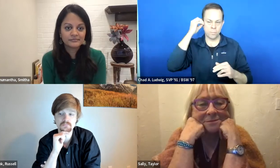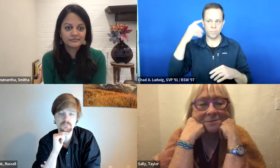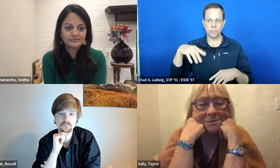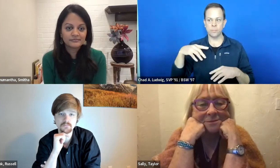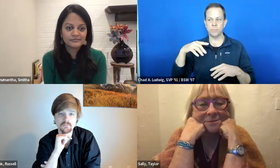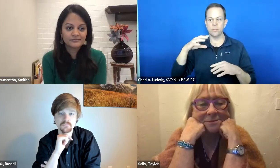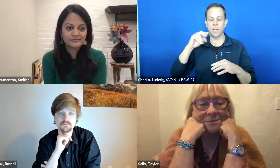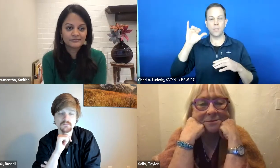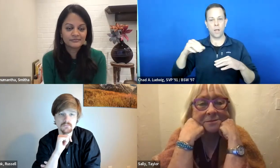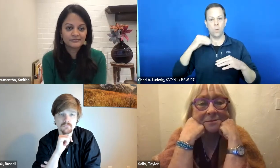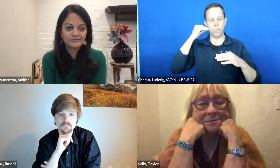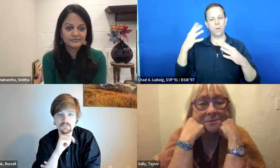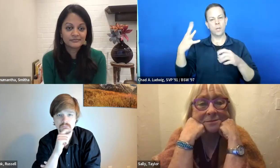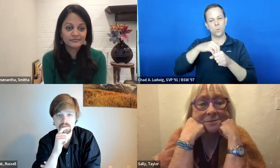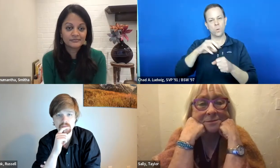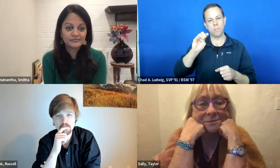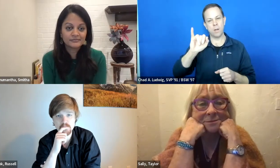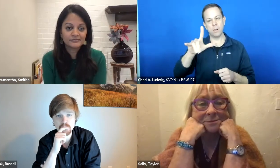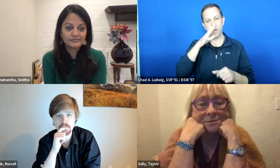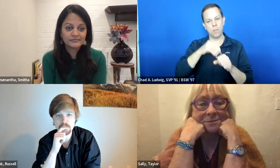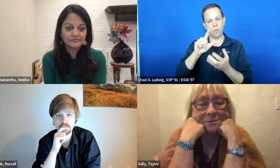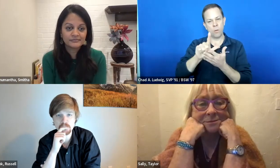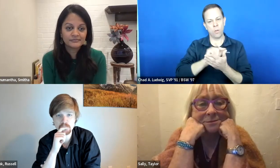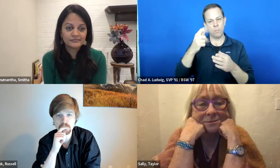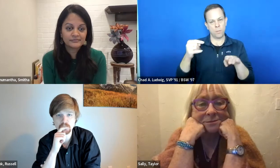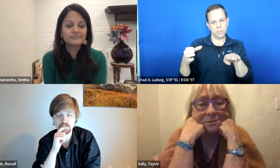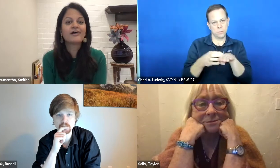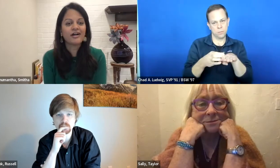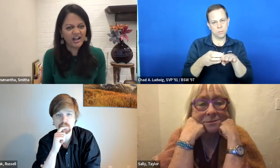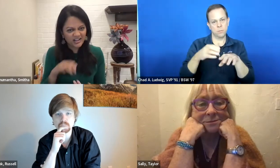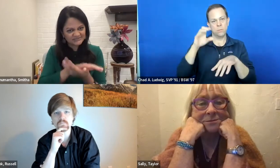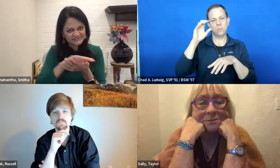and we built a home. This actually has a mother-in-law suite